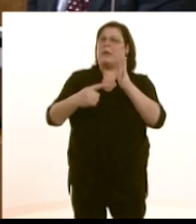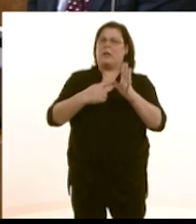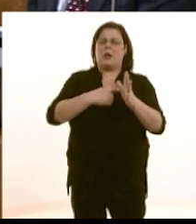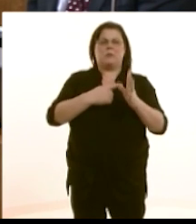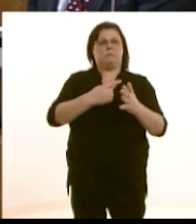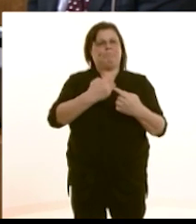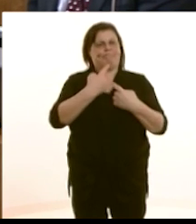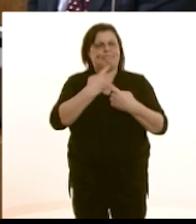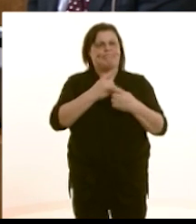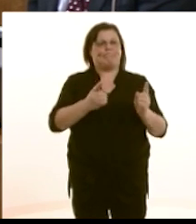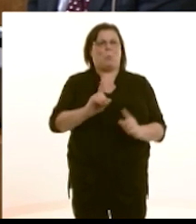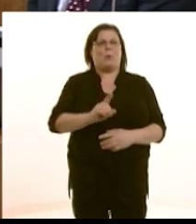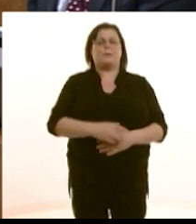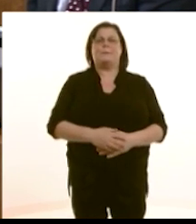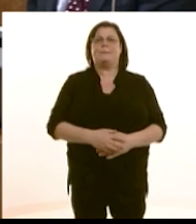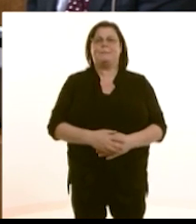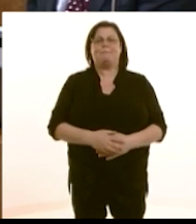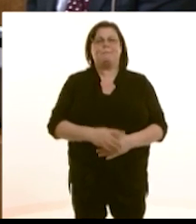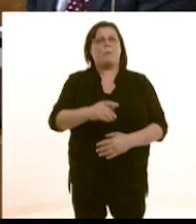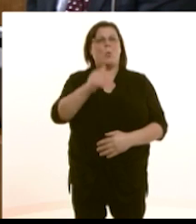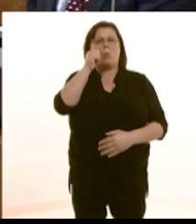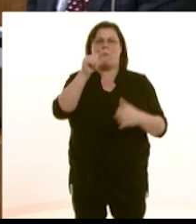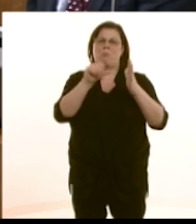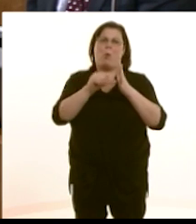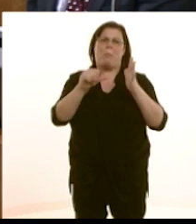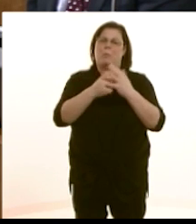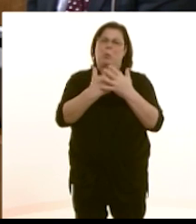is that there is, as we all know, an issue with the oversupply of steel. That is a matter